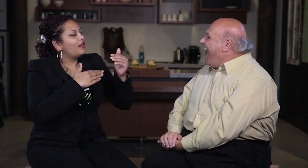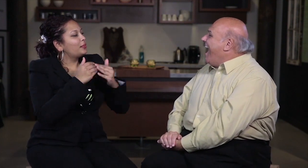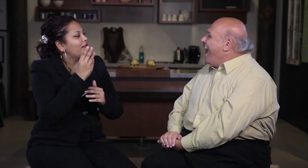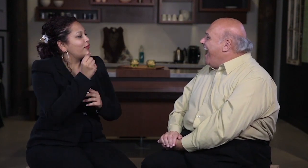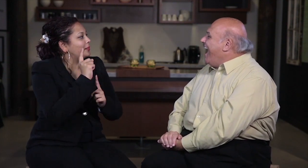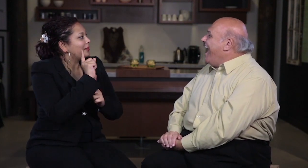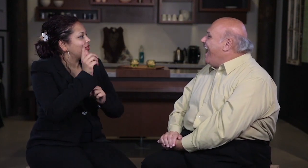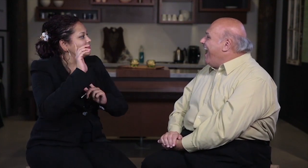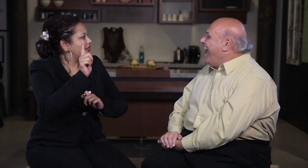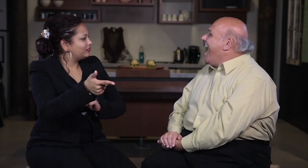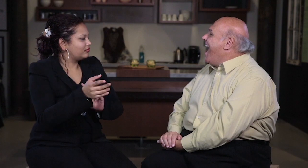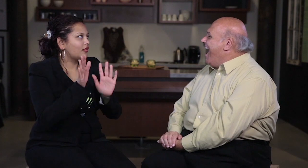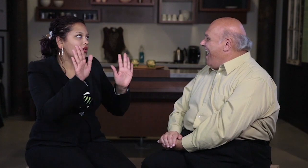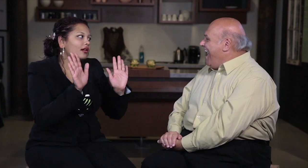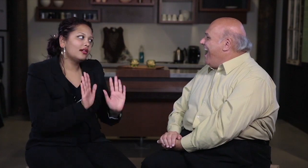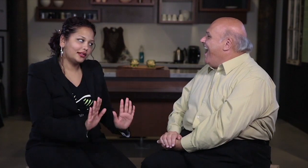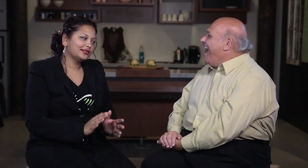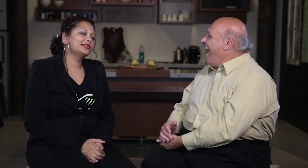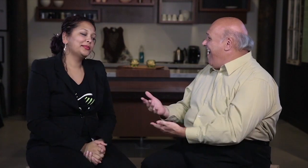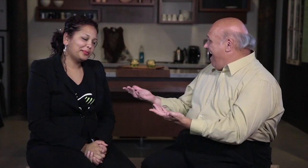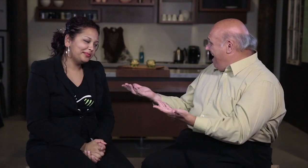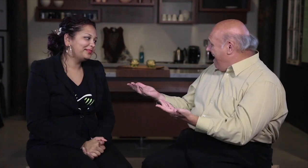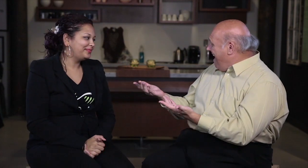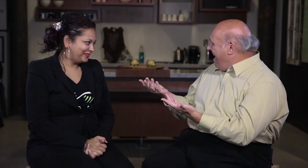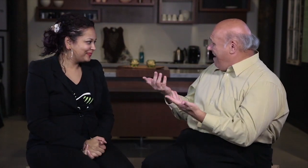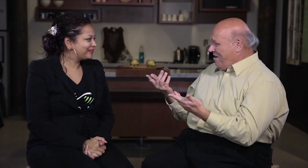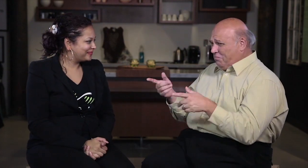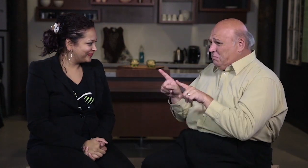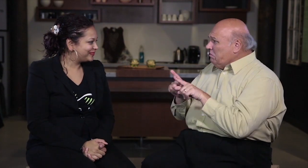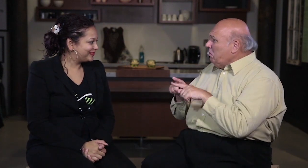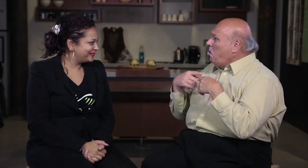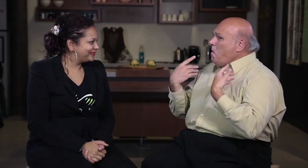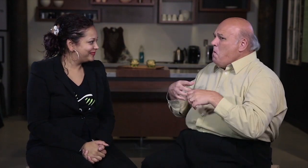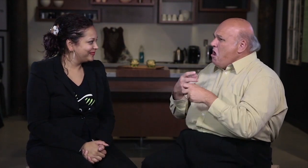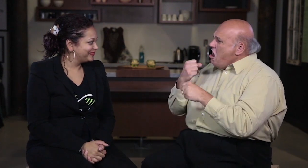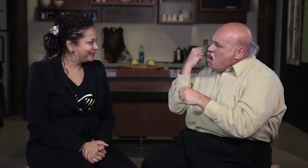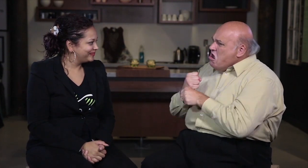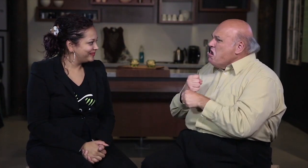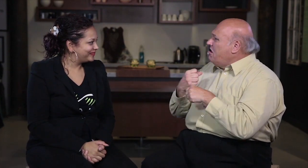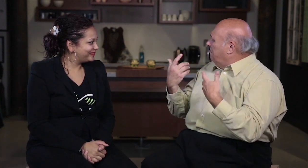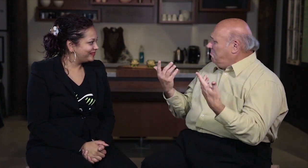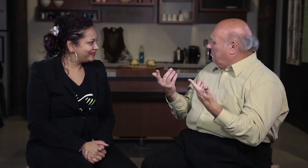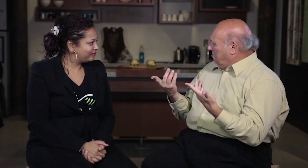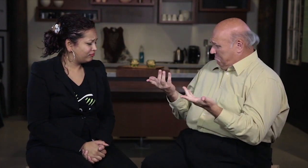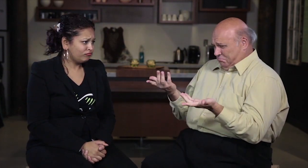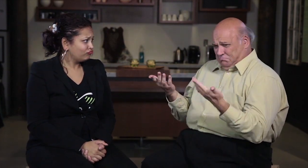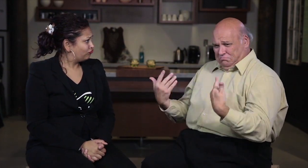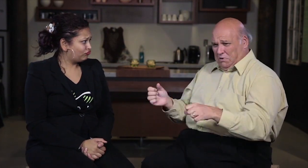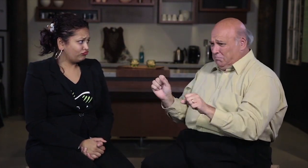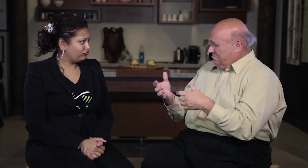become comfortable in using signs within a few minutes. It does work out. It isn't hard finding a solution,